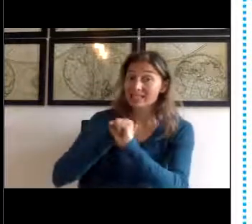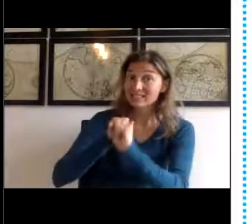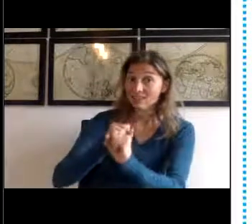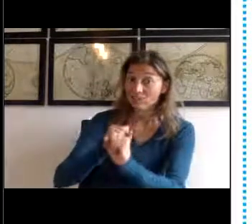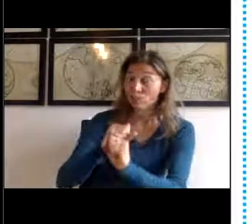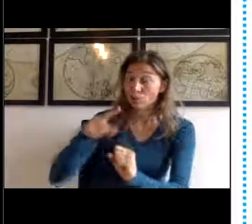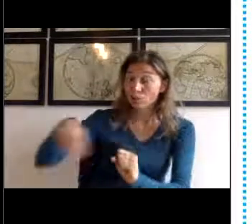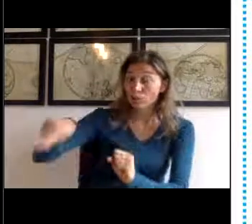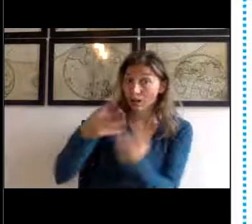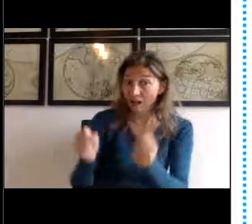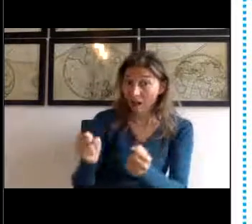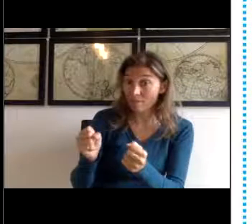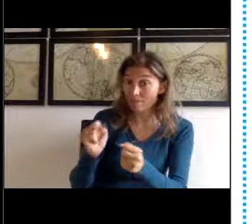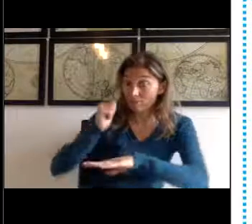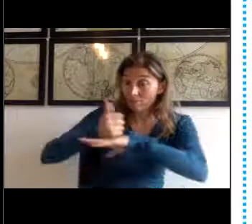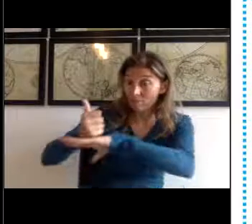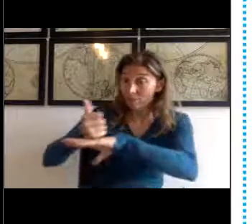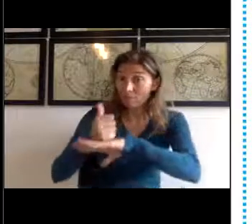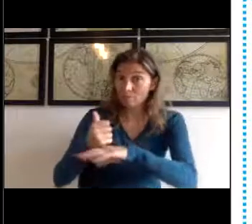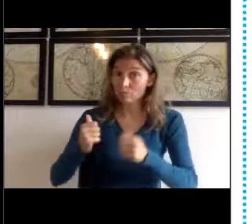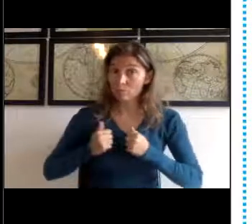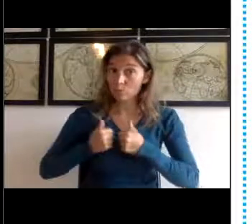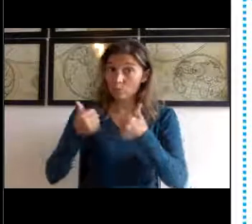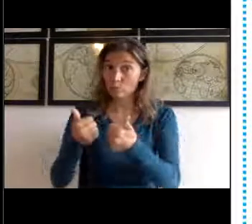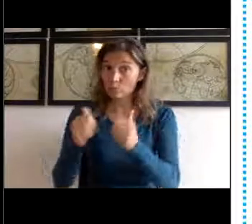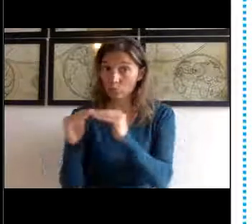Is there equal and inclusive access for all?